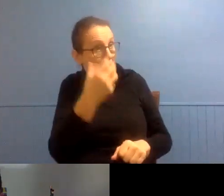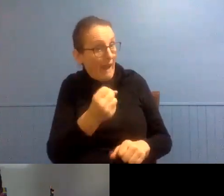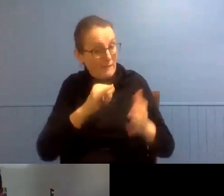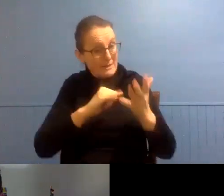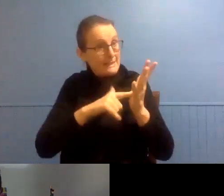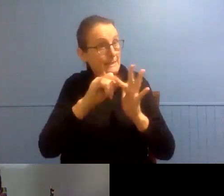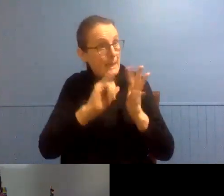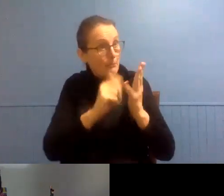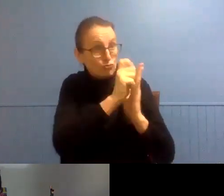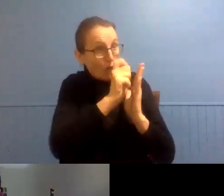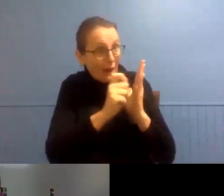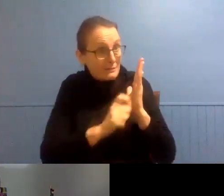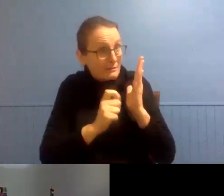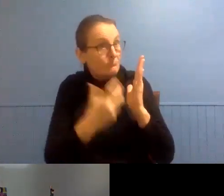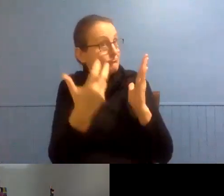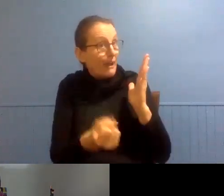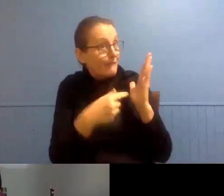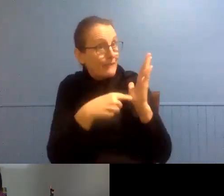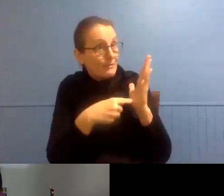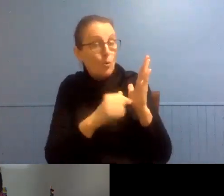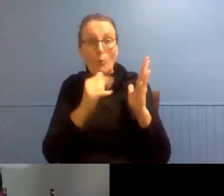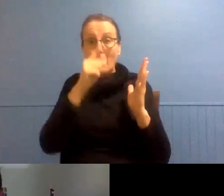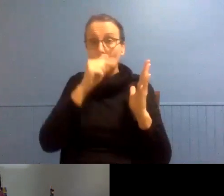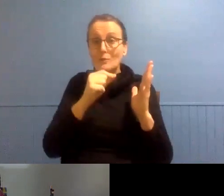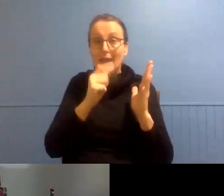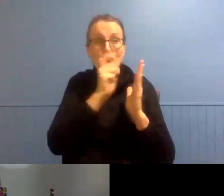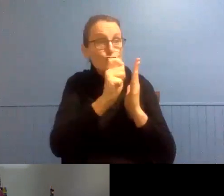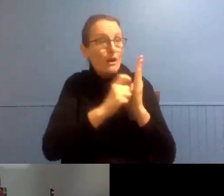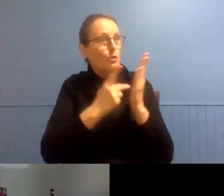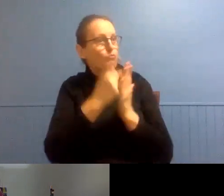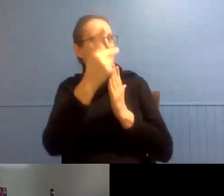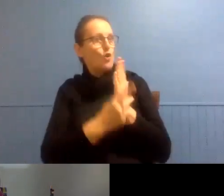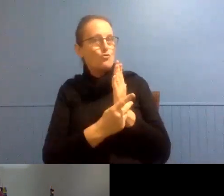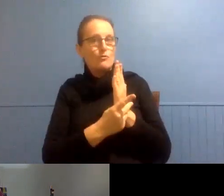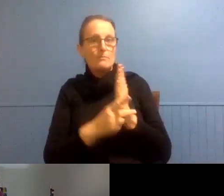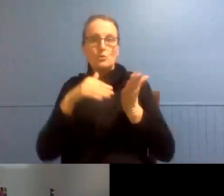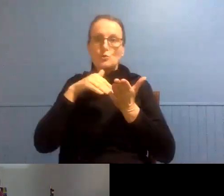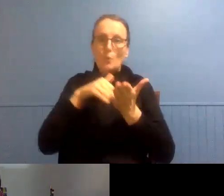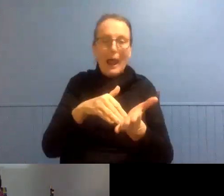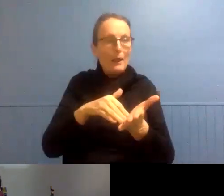there a program that could be undertaken to integrate them into a